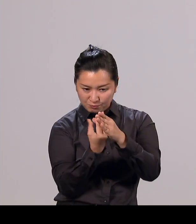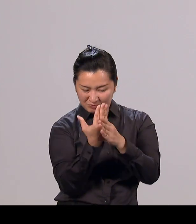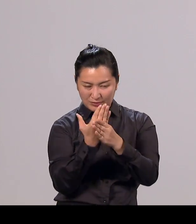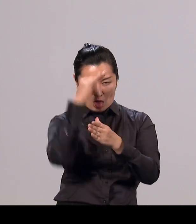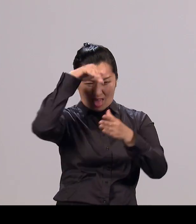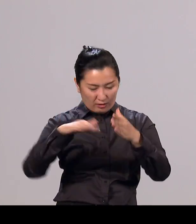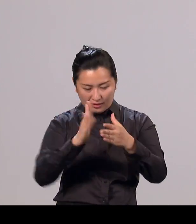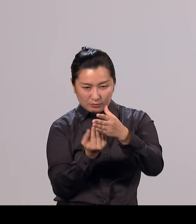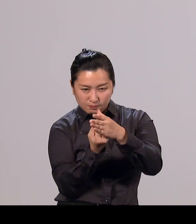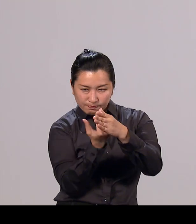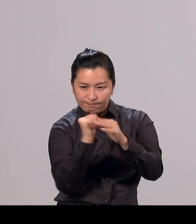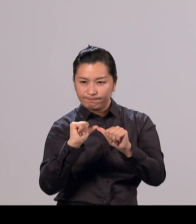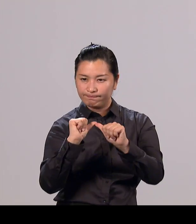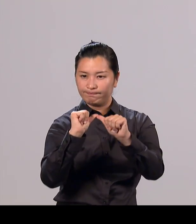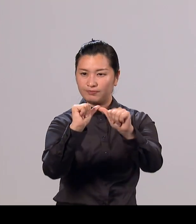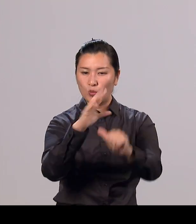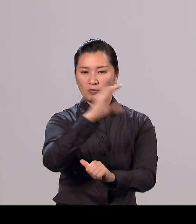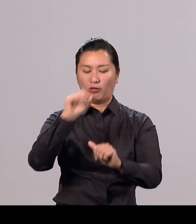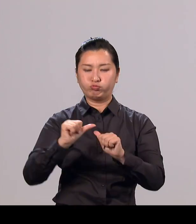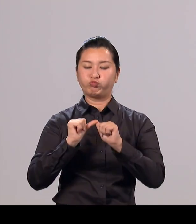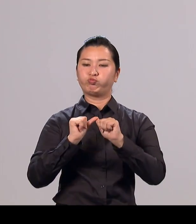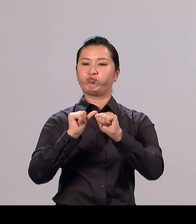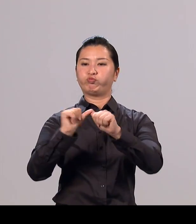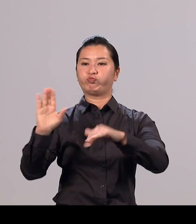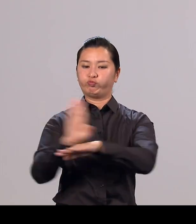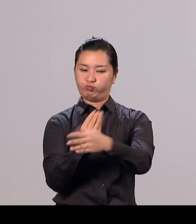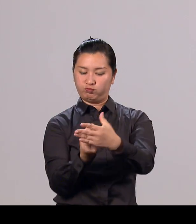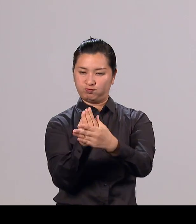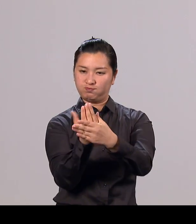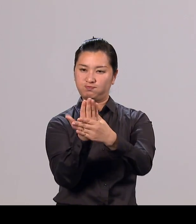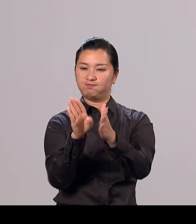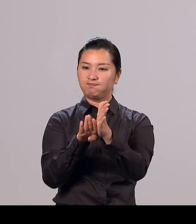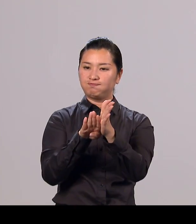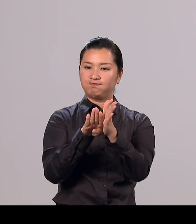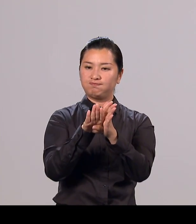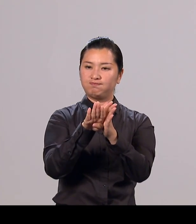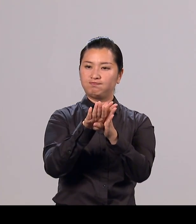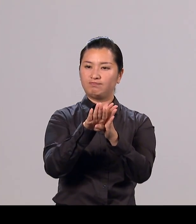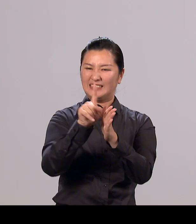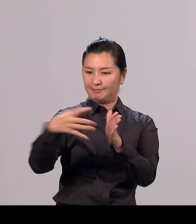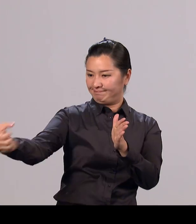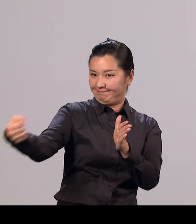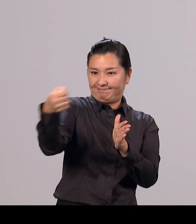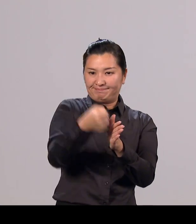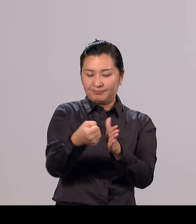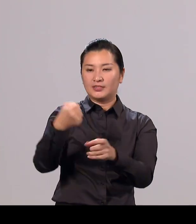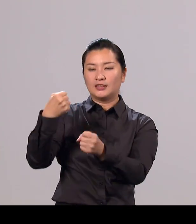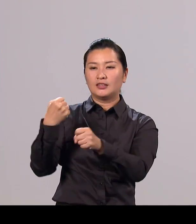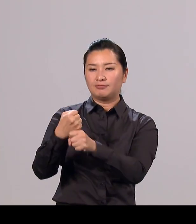able to keep on finding new ways to do business, able to keep on employing Singaporeans in good jobs.